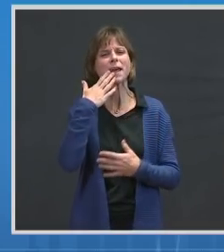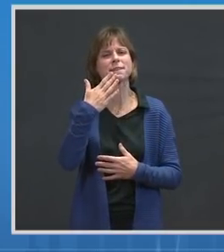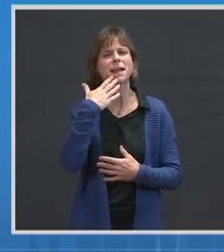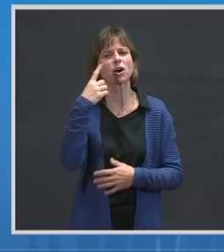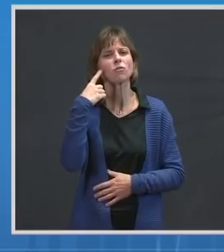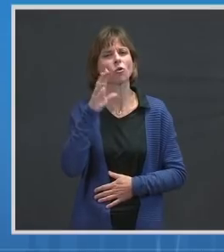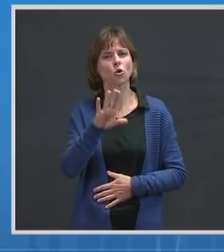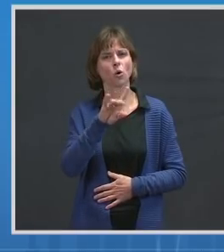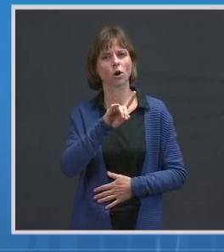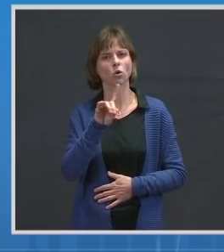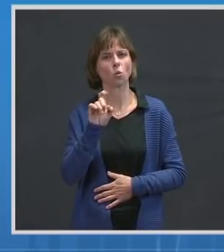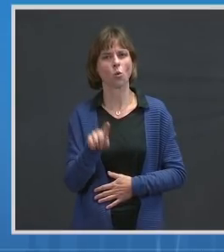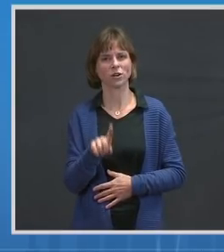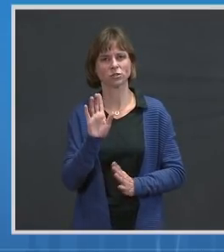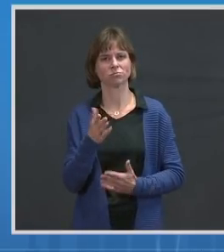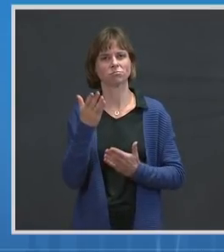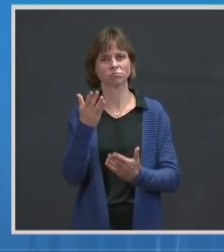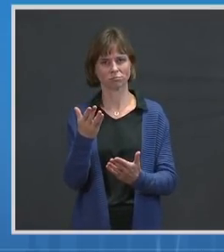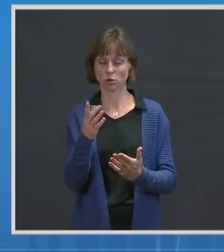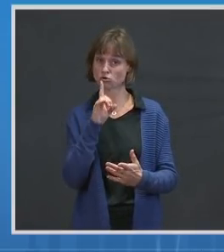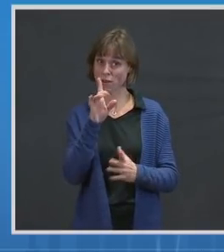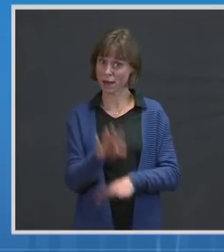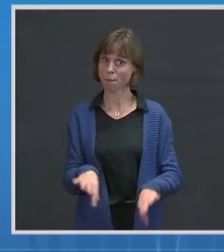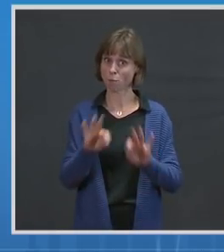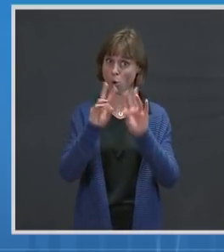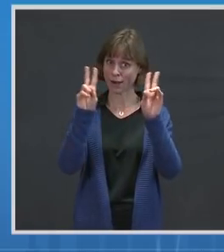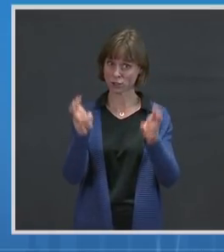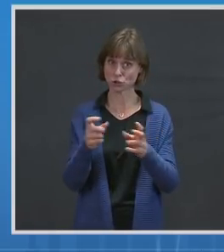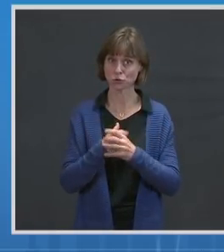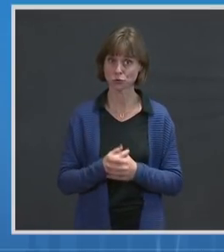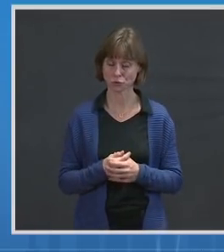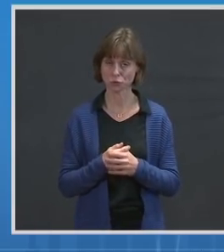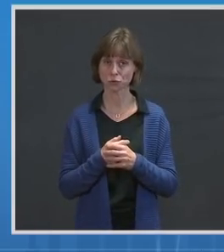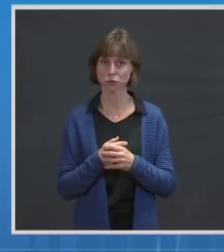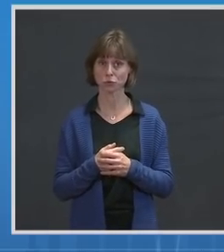and for raising what is a key issue, which is ensuring that there is diversity --